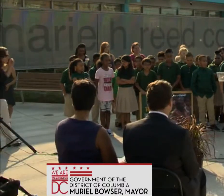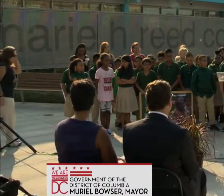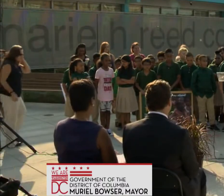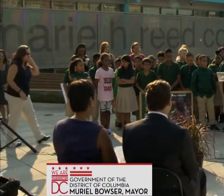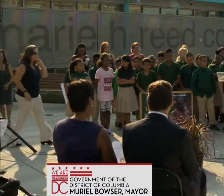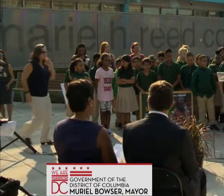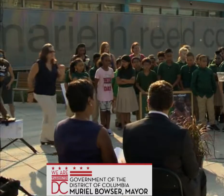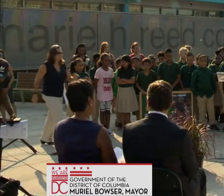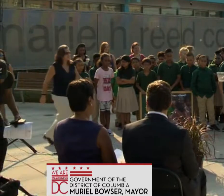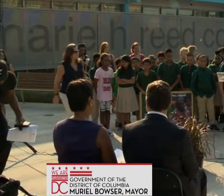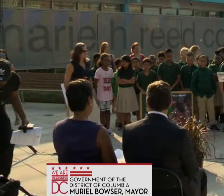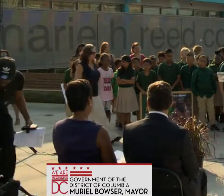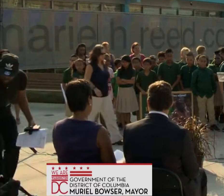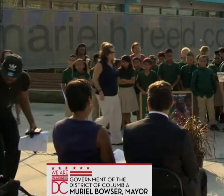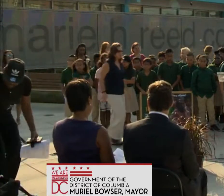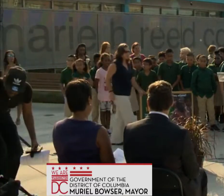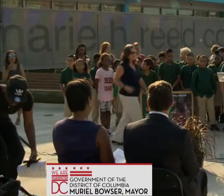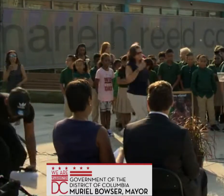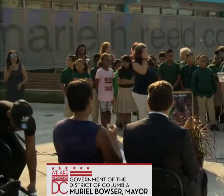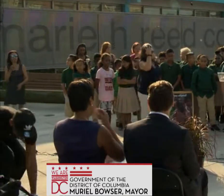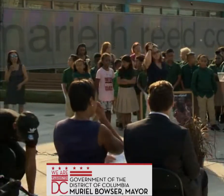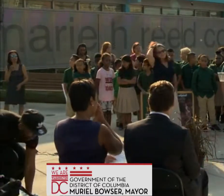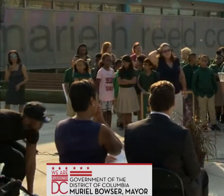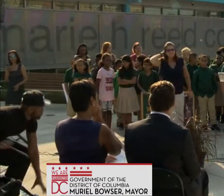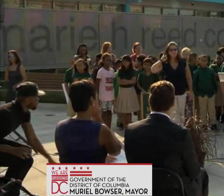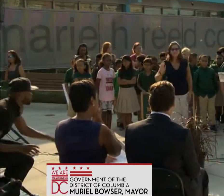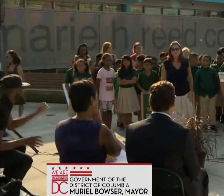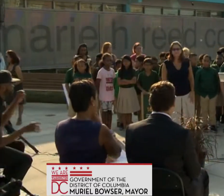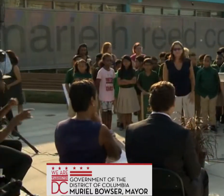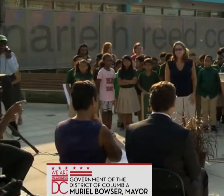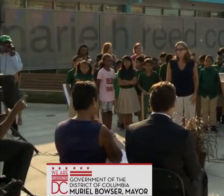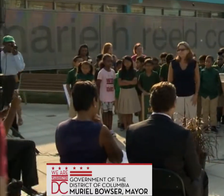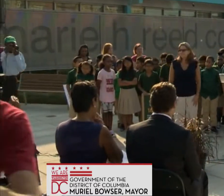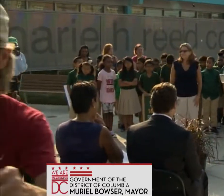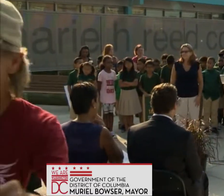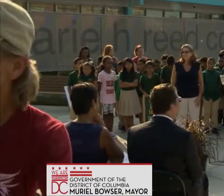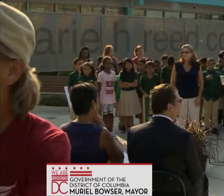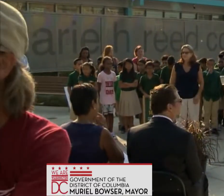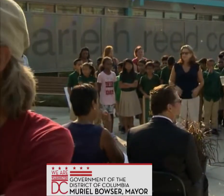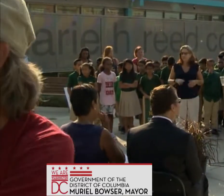the school that you see behind me this was built on the site of the old Morgan